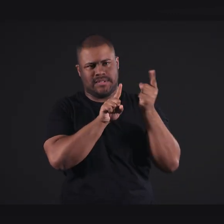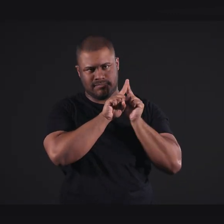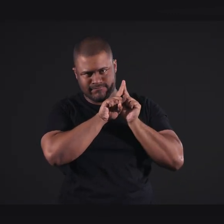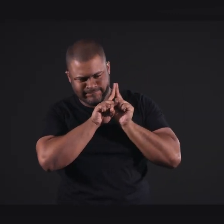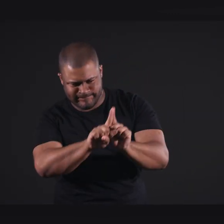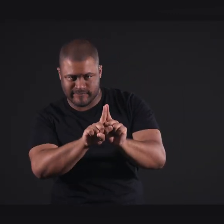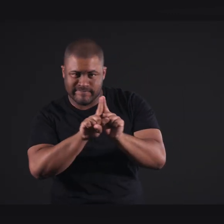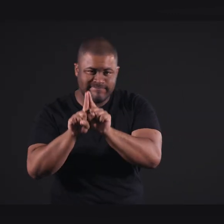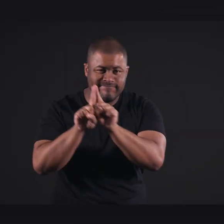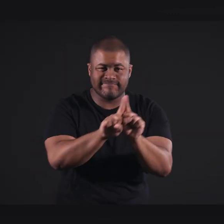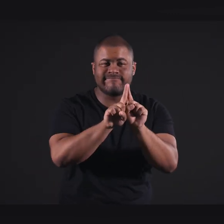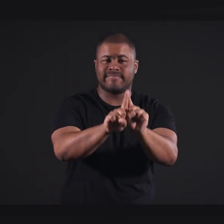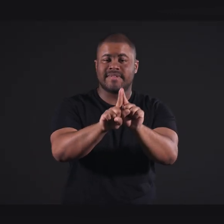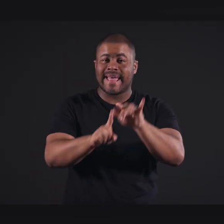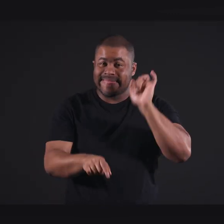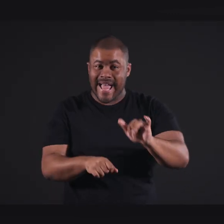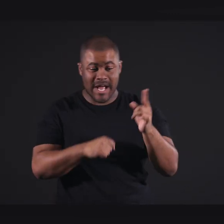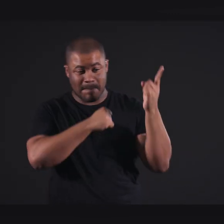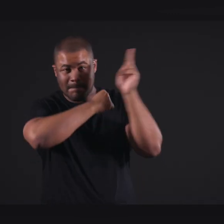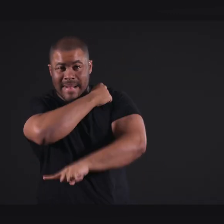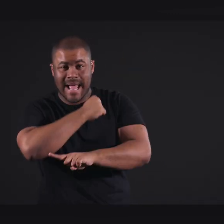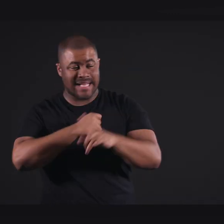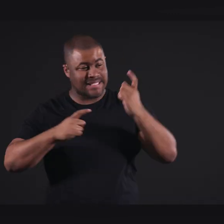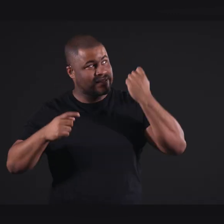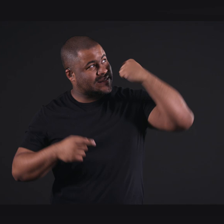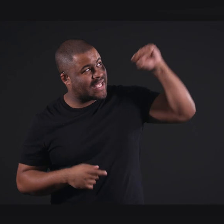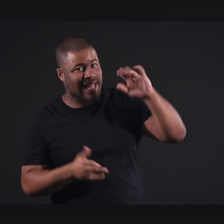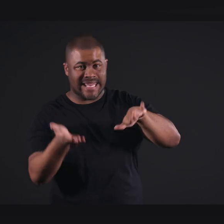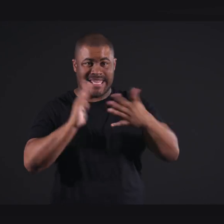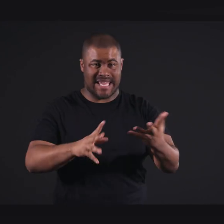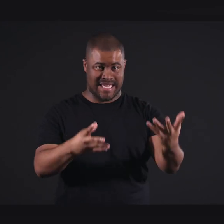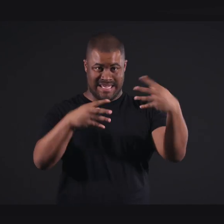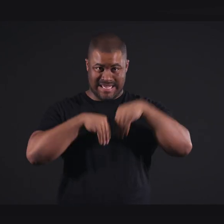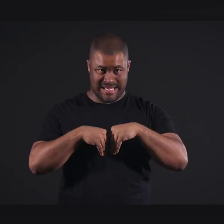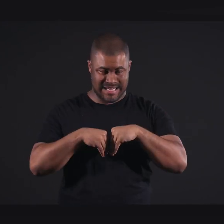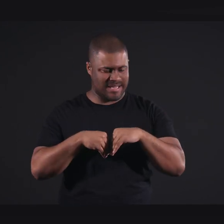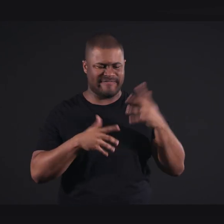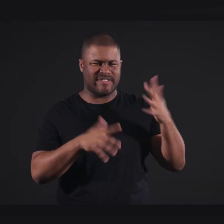Jesus was with us because the true plagues of sin and death had made their takeover.